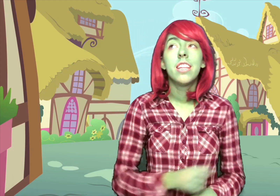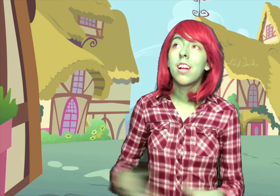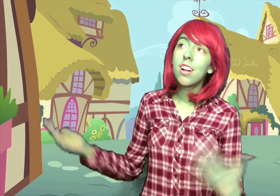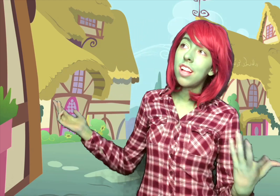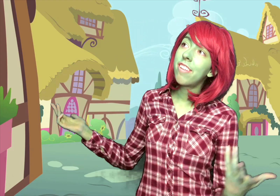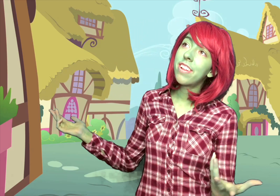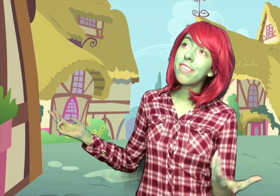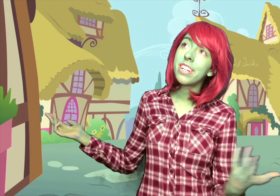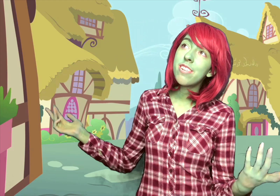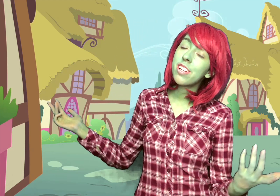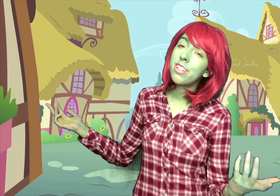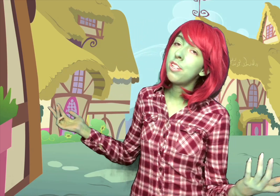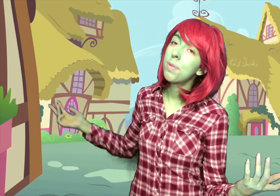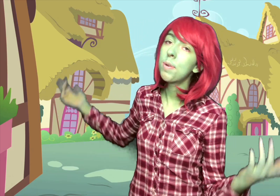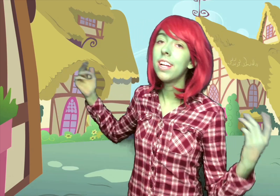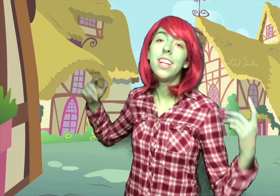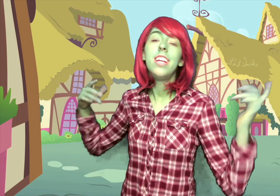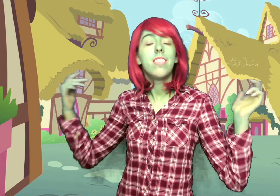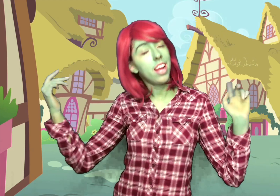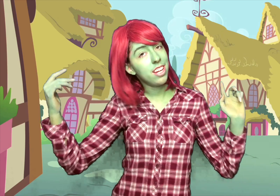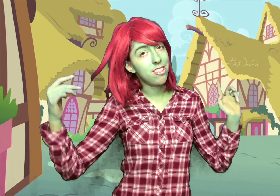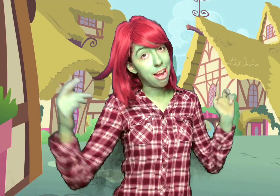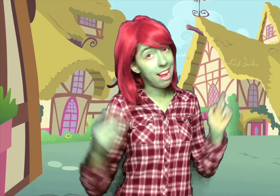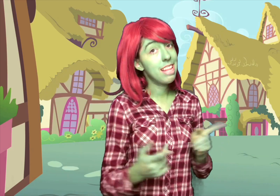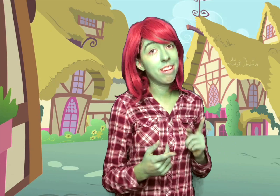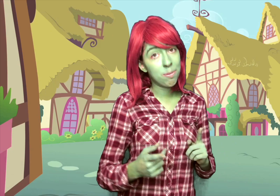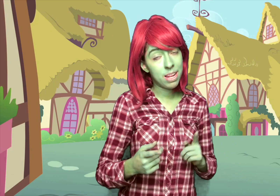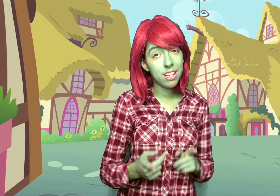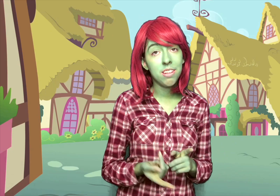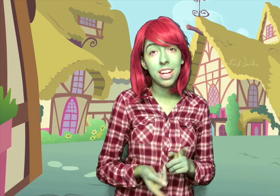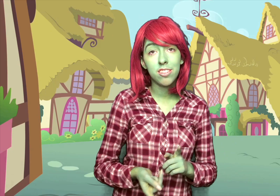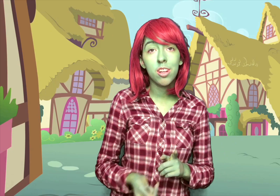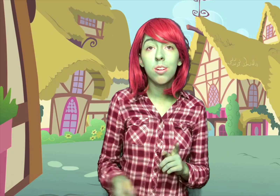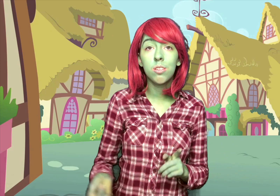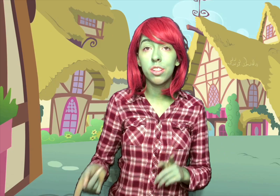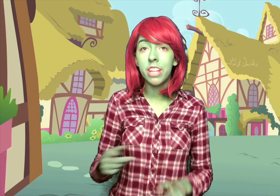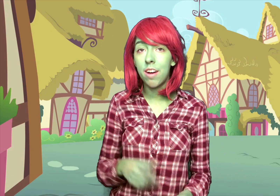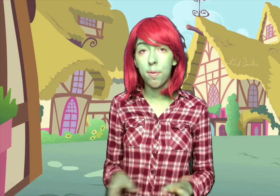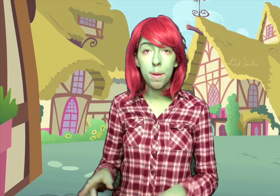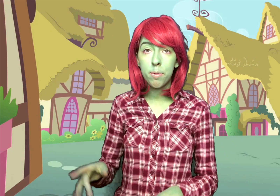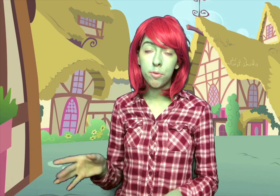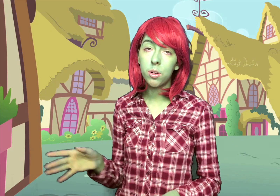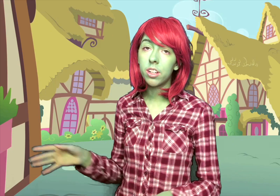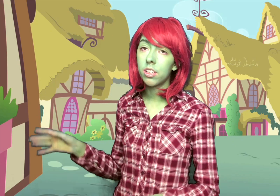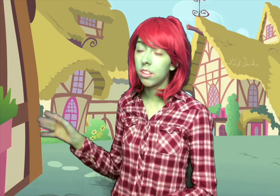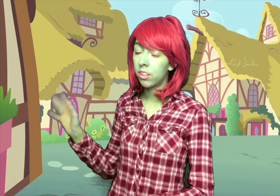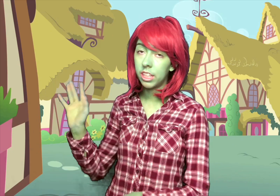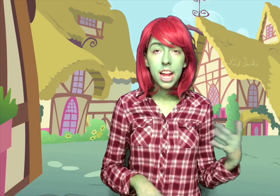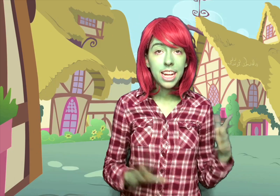there are a lot of other videos on youtube as well i just highly recommend that you guys go learn the alphabet before learning any